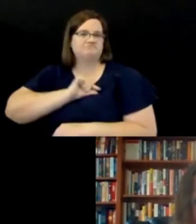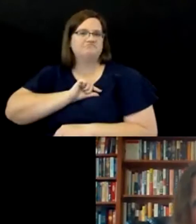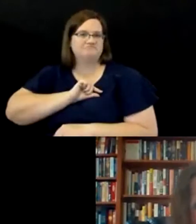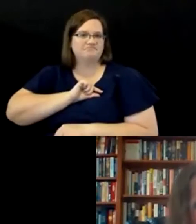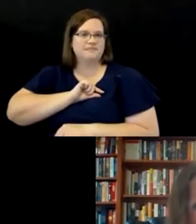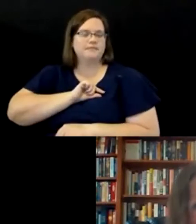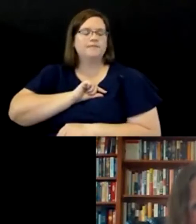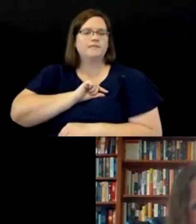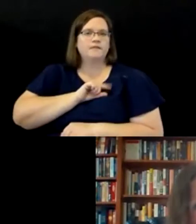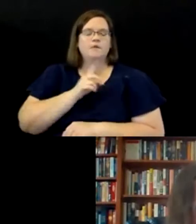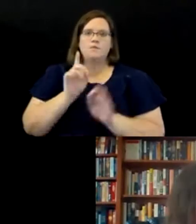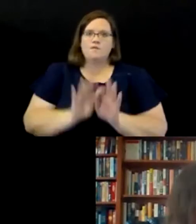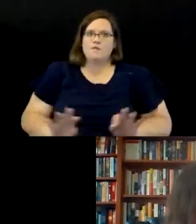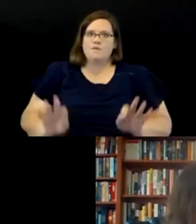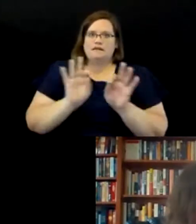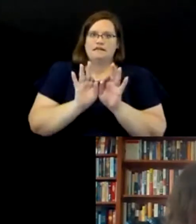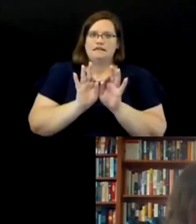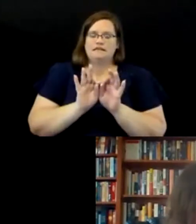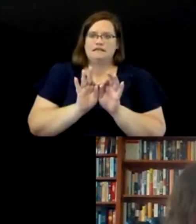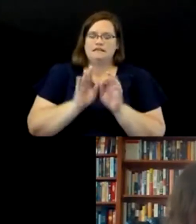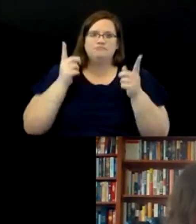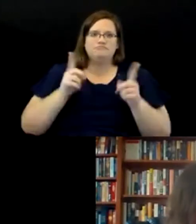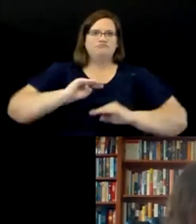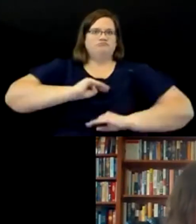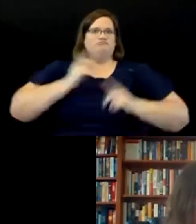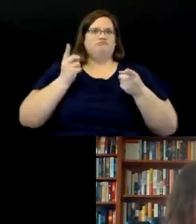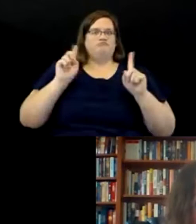key milestone in the past few months was on March 8th when Vermonters over